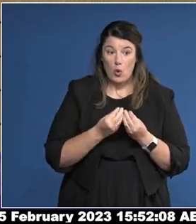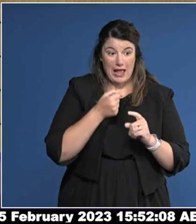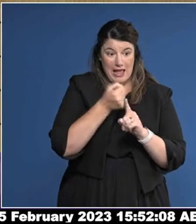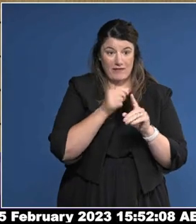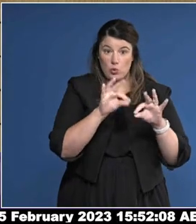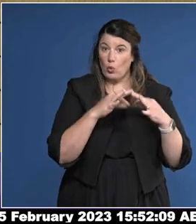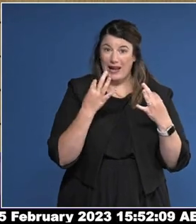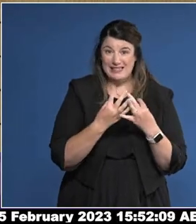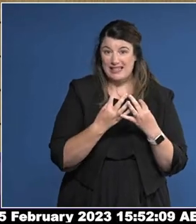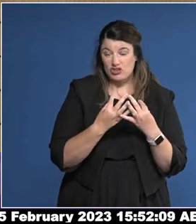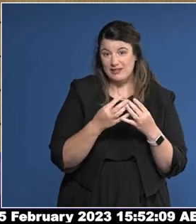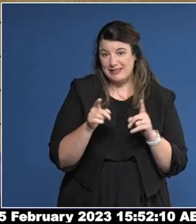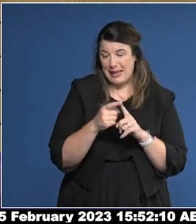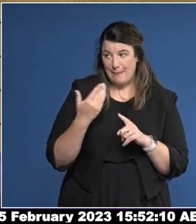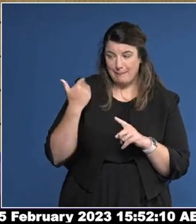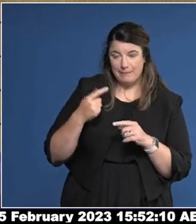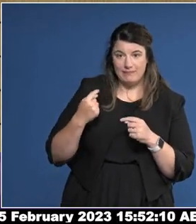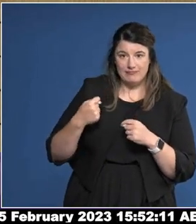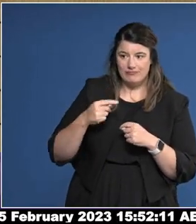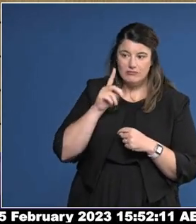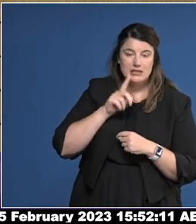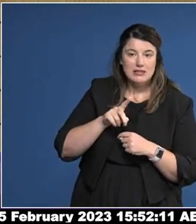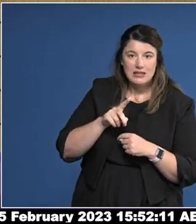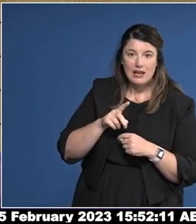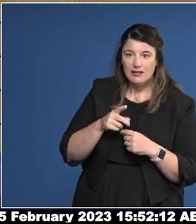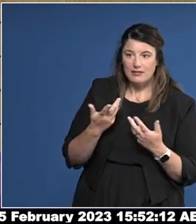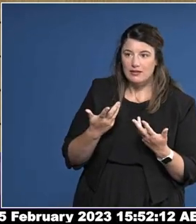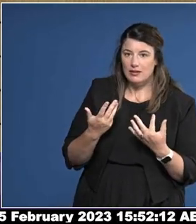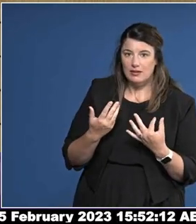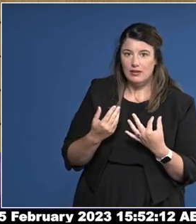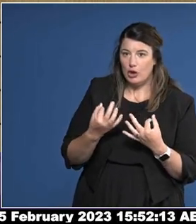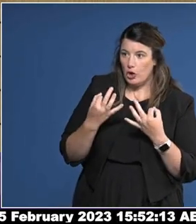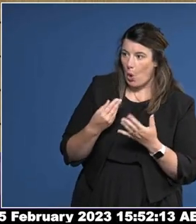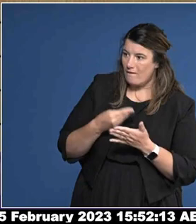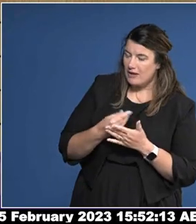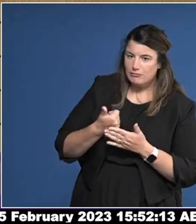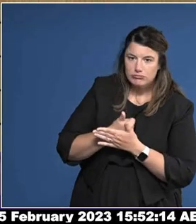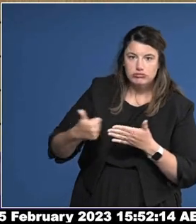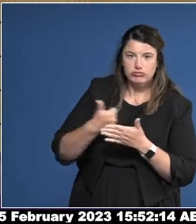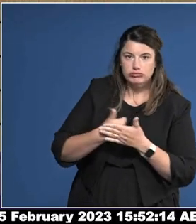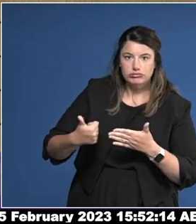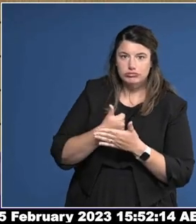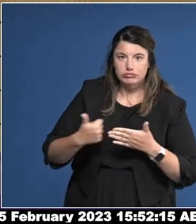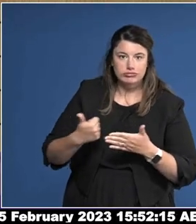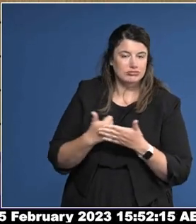you would have heard earlier this week, have no consistent source of funding either. And I think that is a risk to the system.